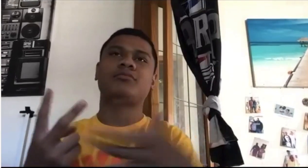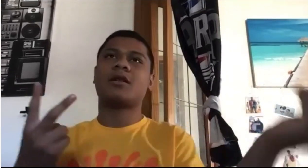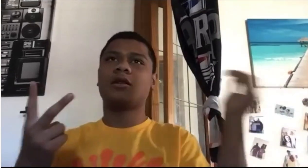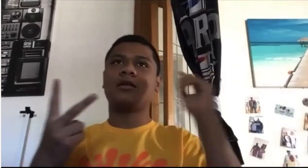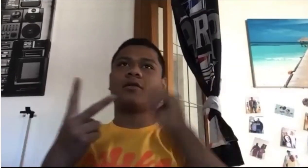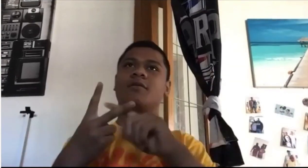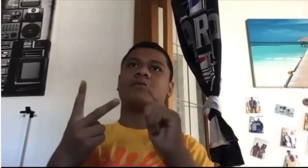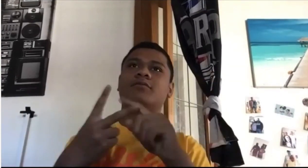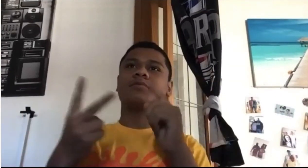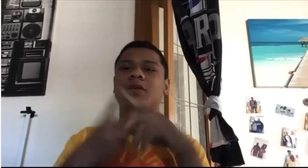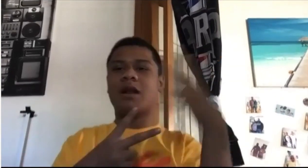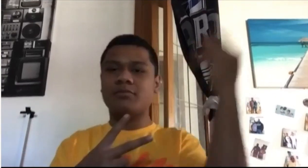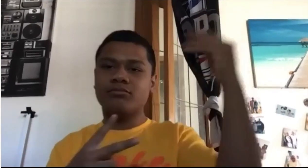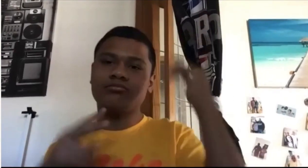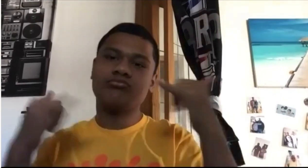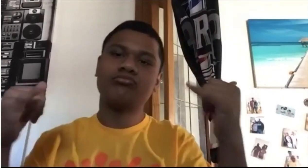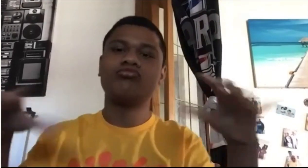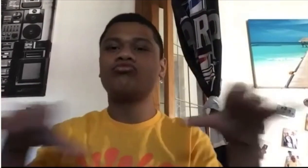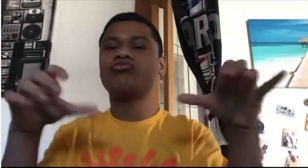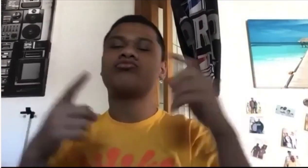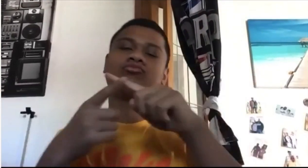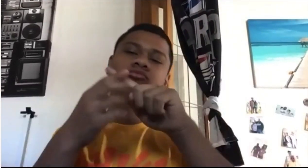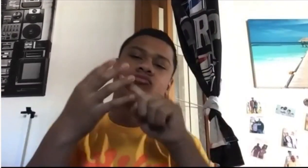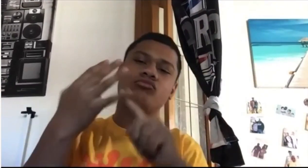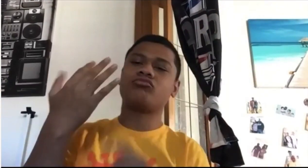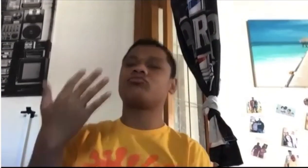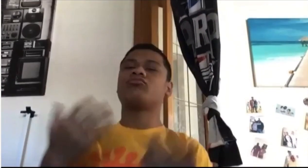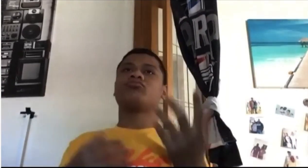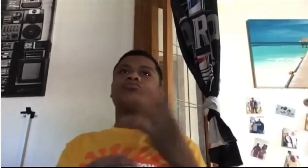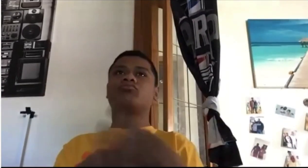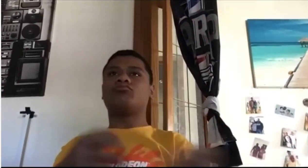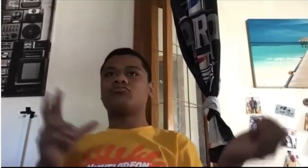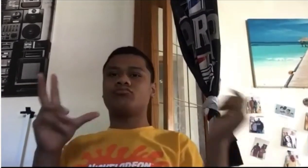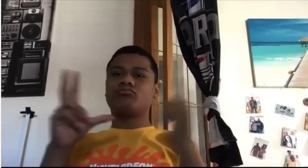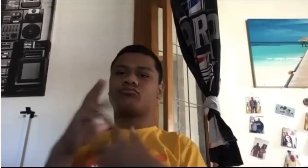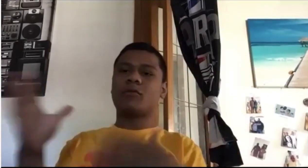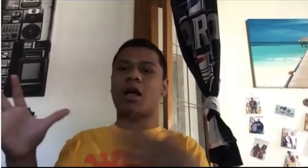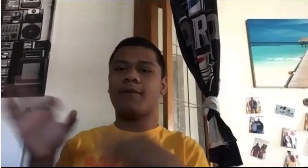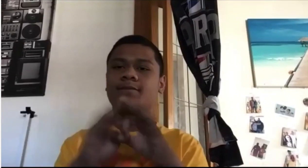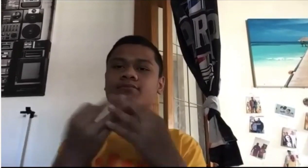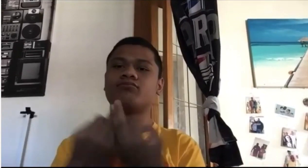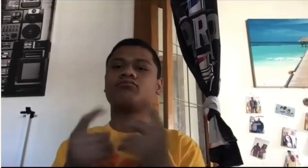Well, games and going out and playing different activities.